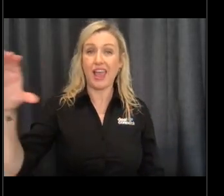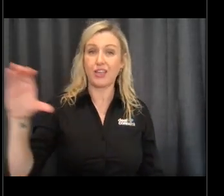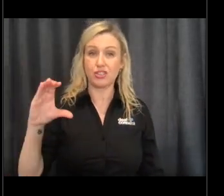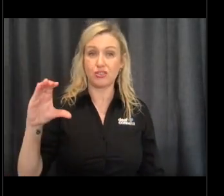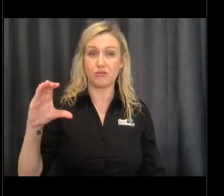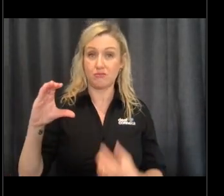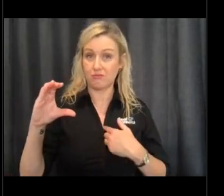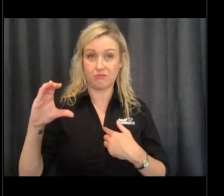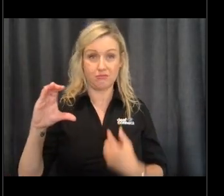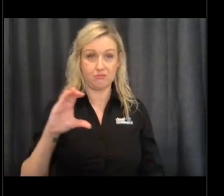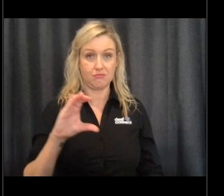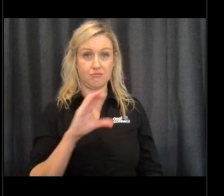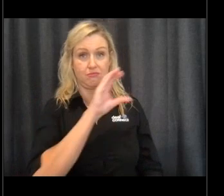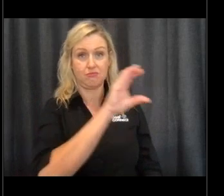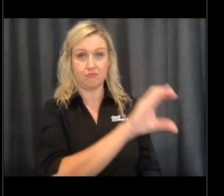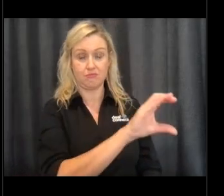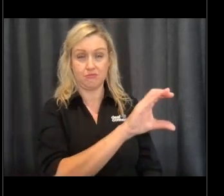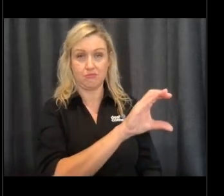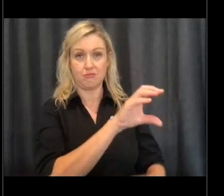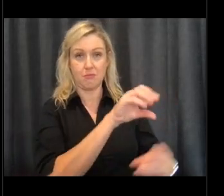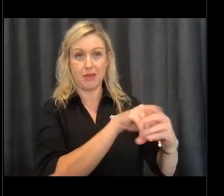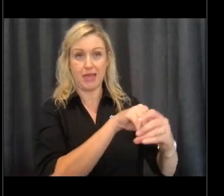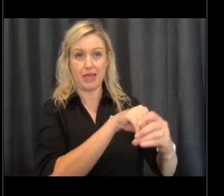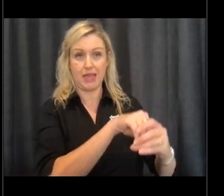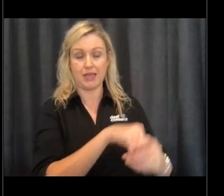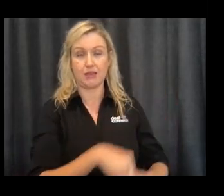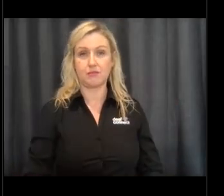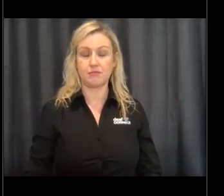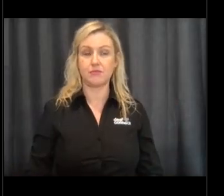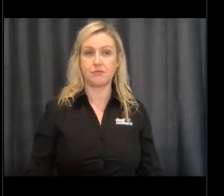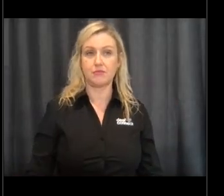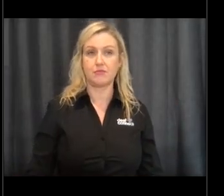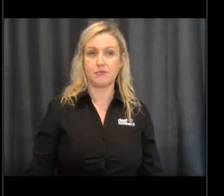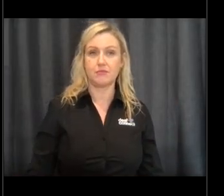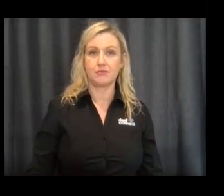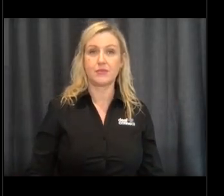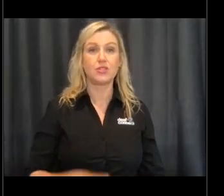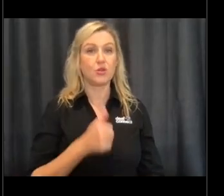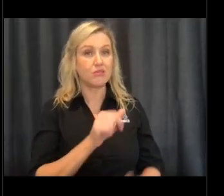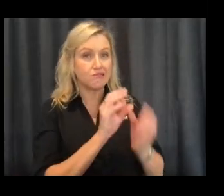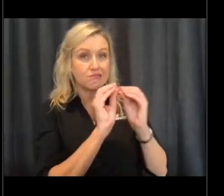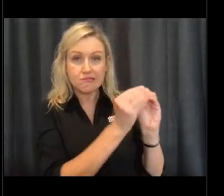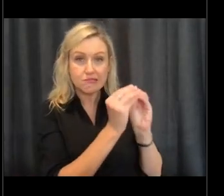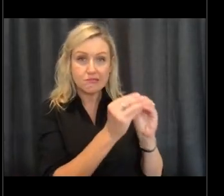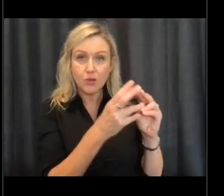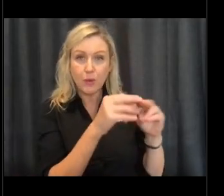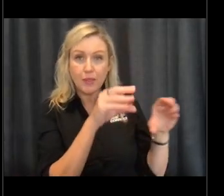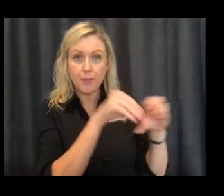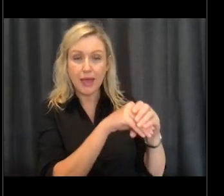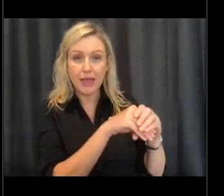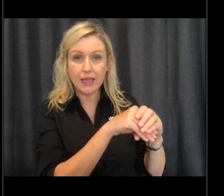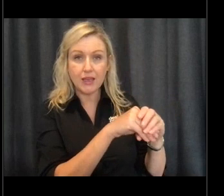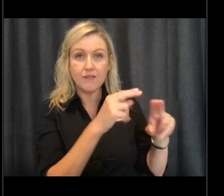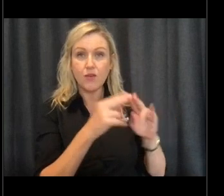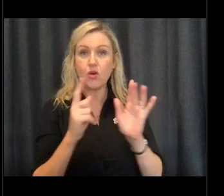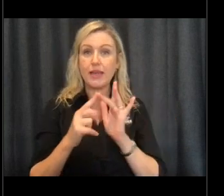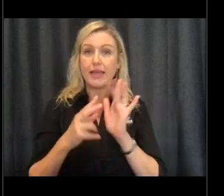get the bank to agree to release the funds to pay invoices and that's why we thought